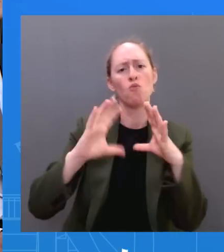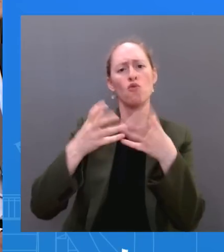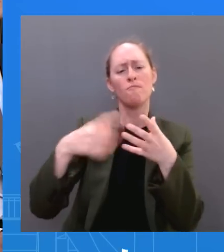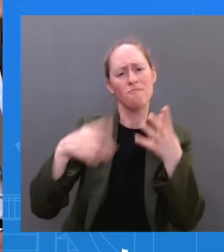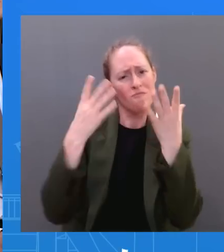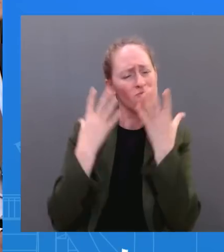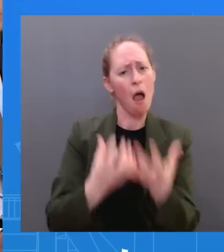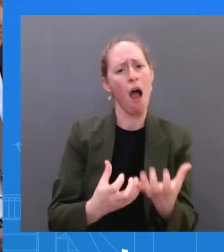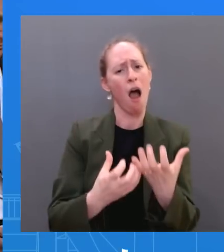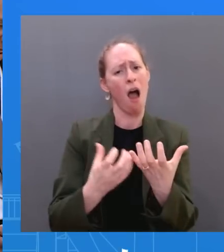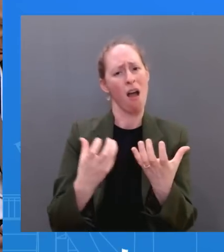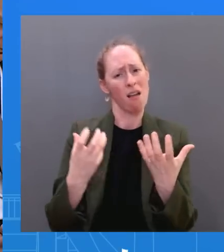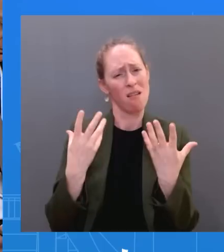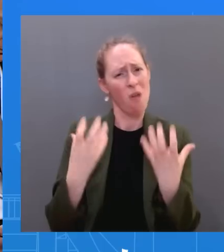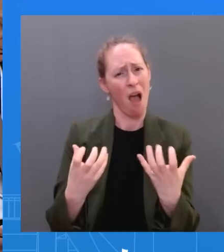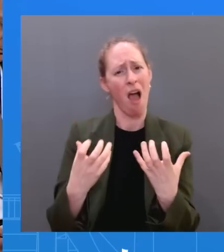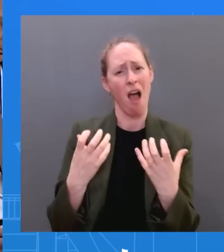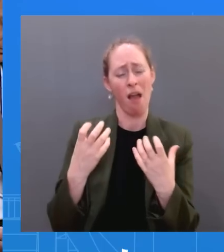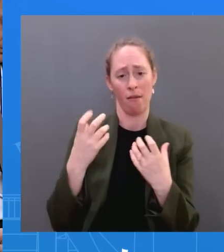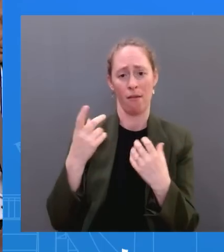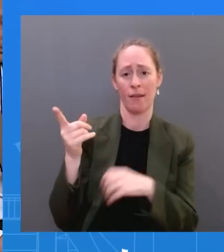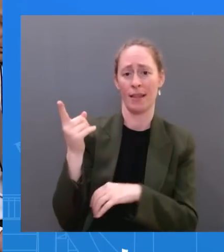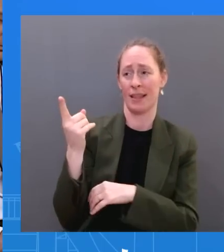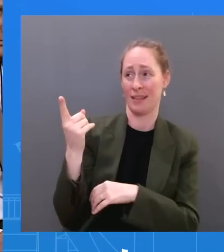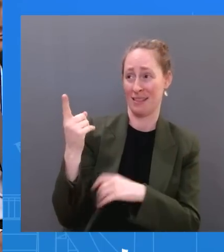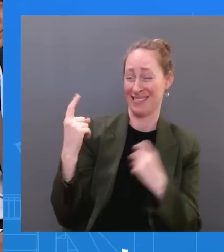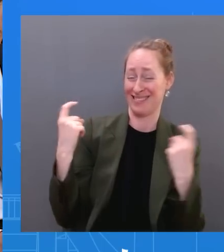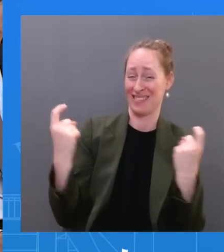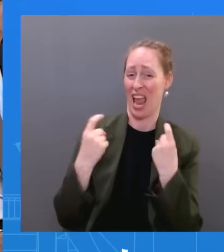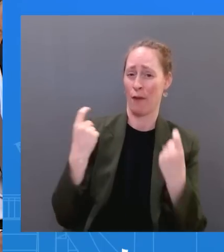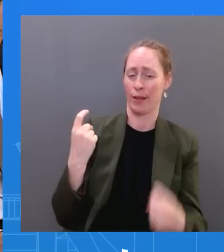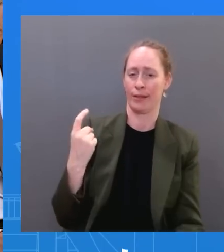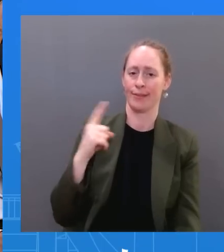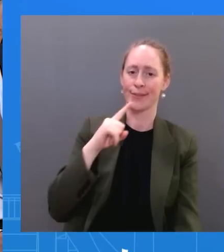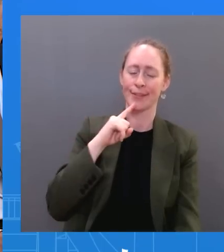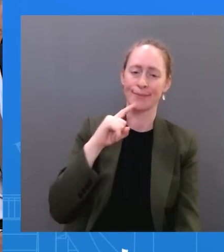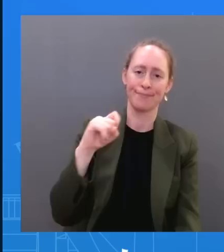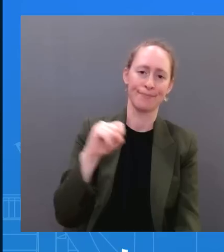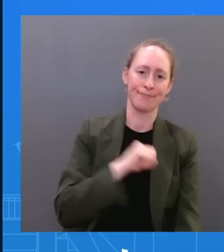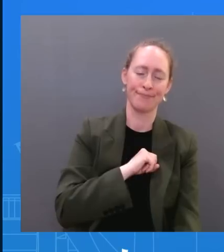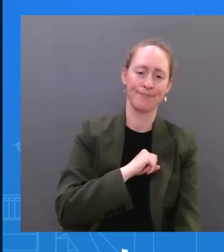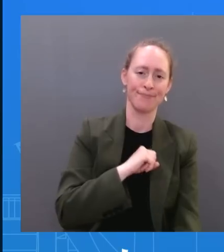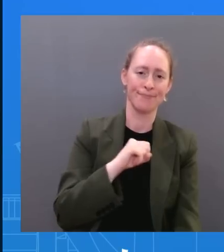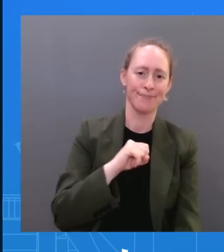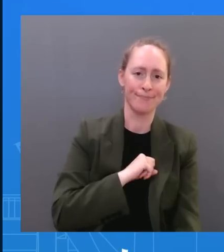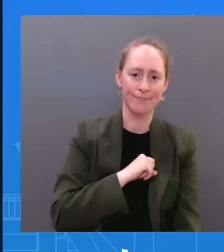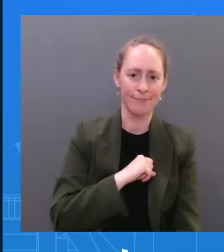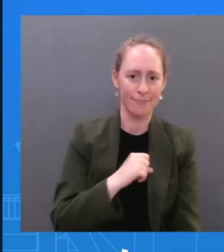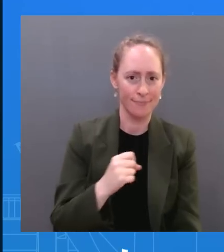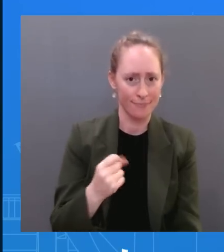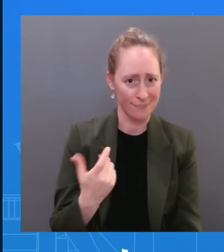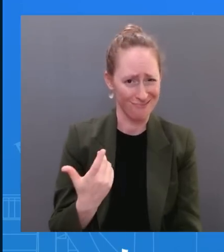given the additional efforts that they say are necessary? Ms. Jean-Pierre: So one of the things